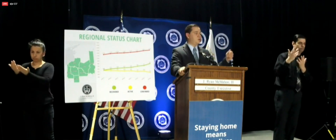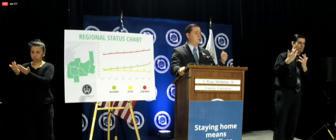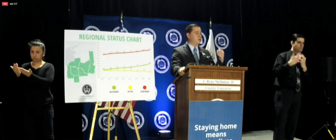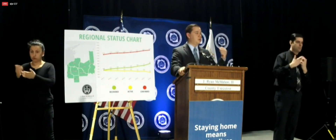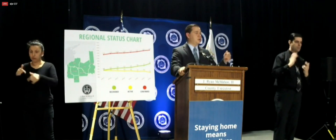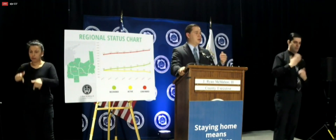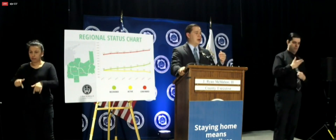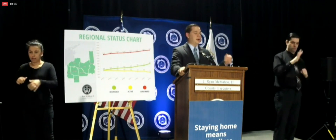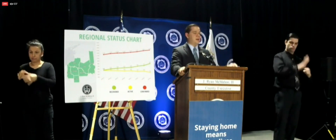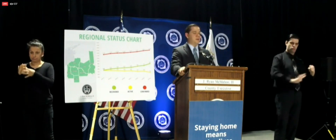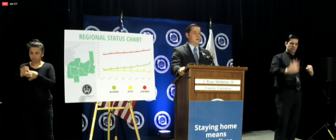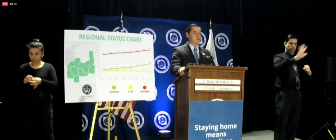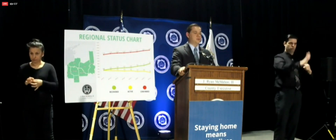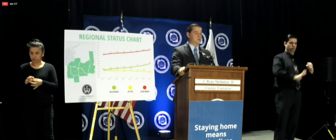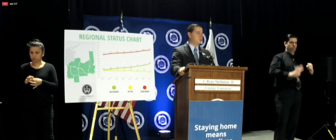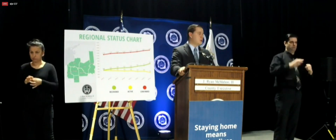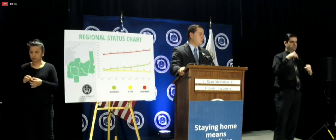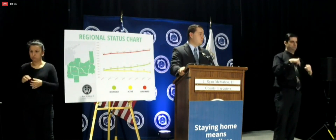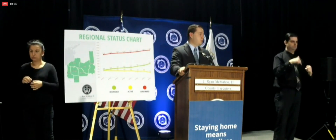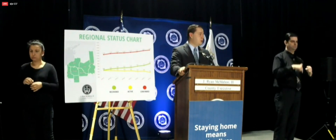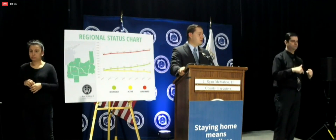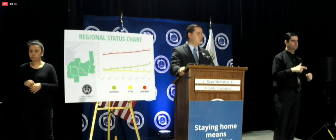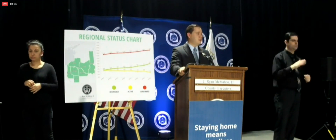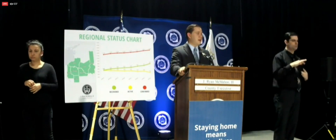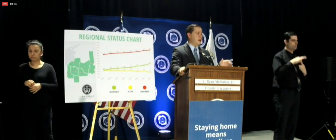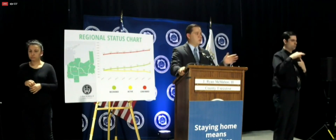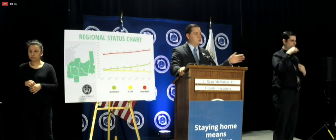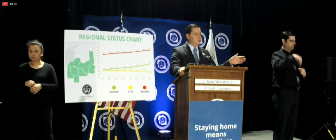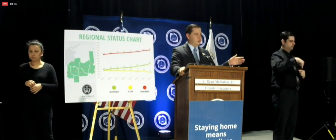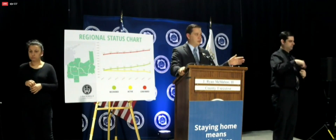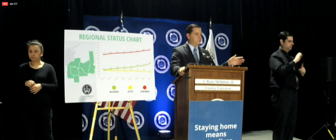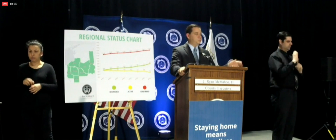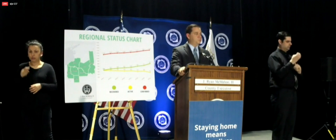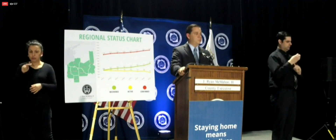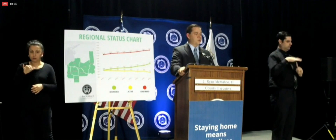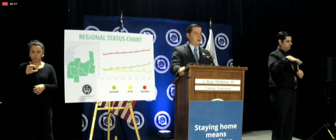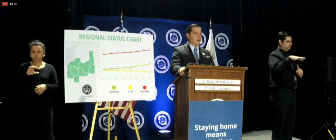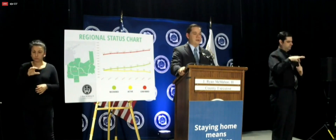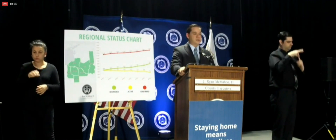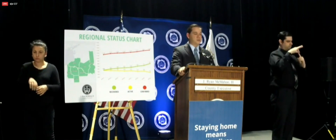PROPOSAL, A PLAN, THAT MAKE SENSE FOR OUR REGION, BASED OFF OF OUR UNIQUE ECONOMIC